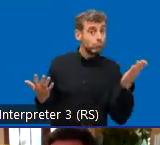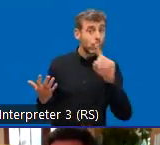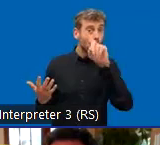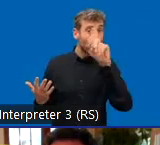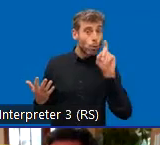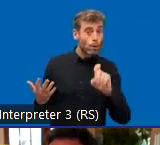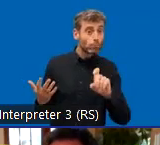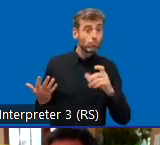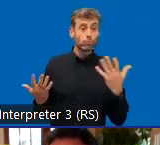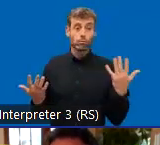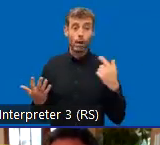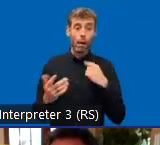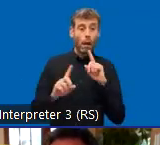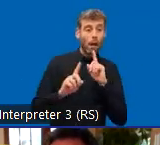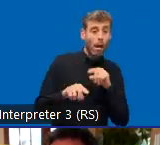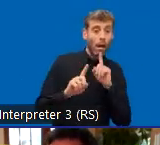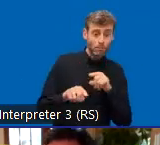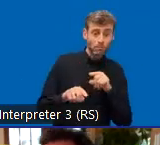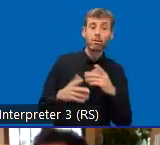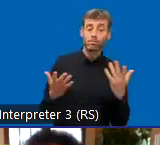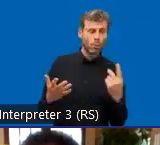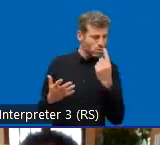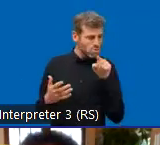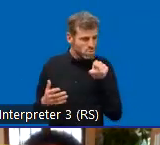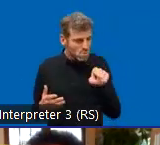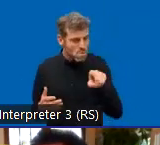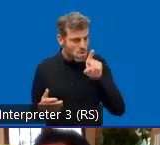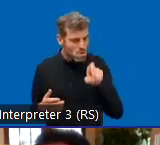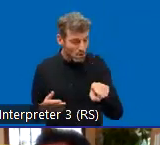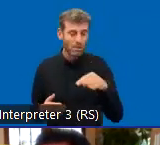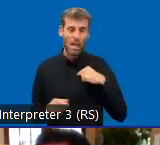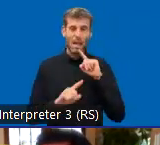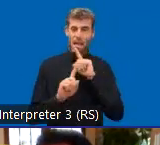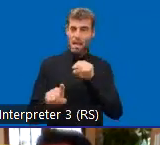I know we had one question that I can jump in and answer, and we can see what else jumps in.